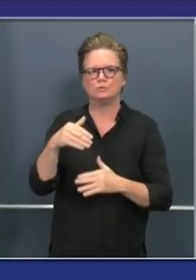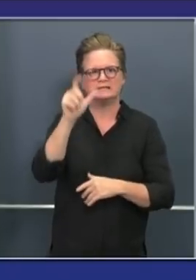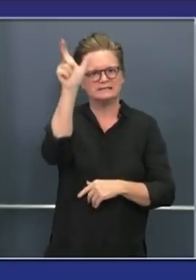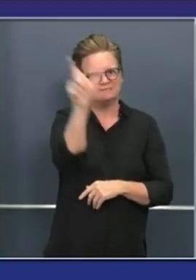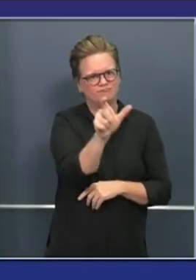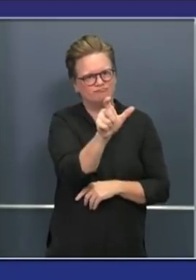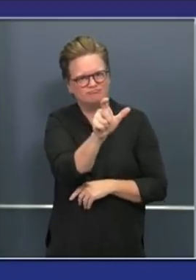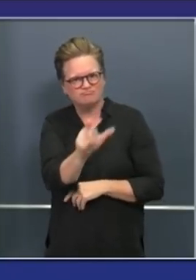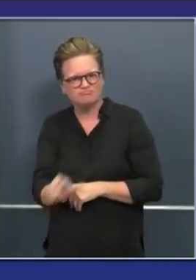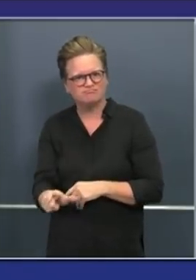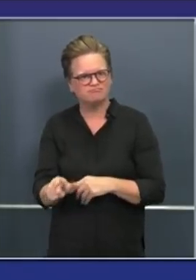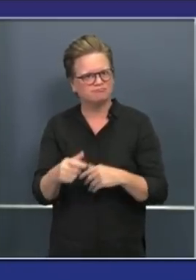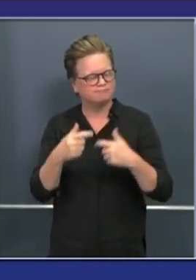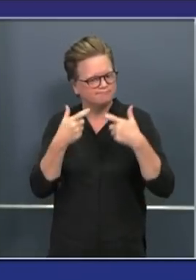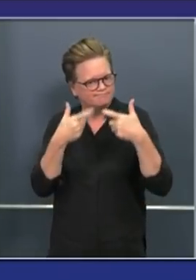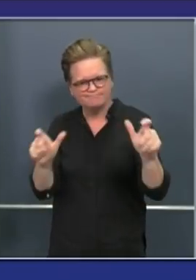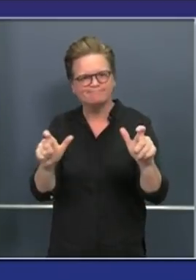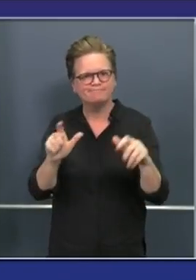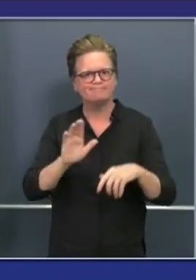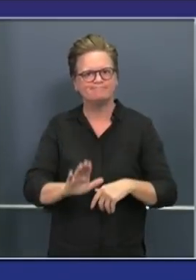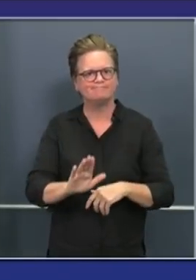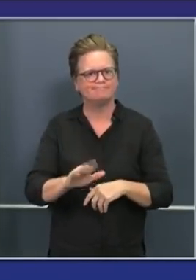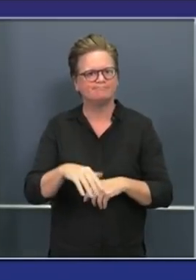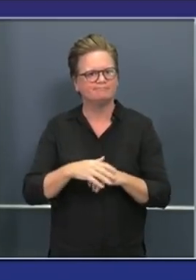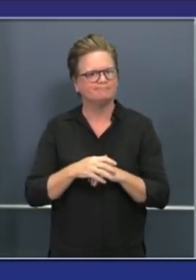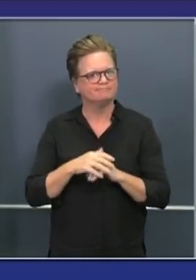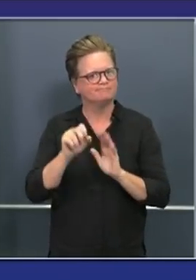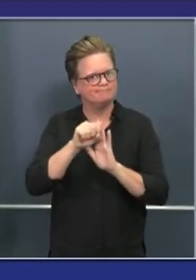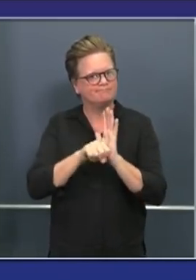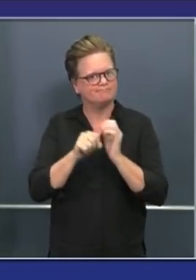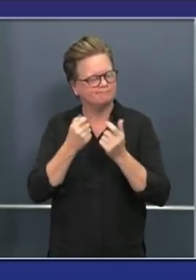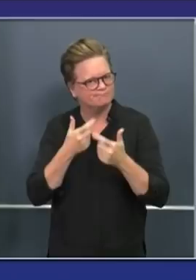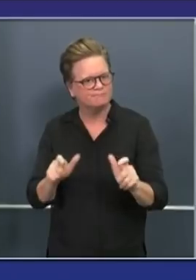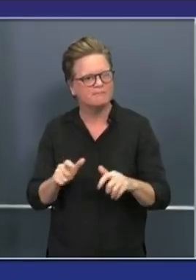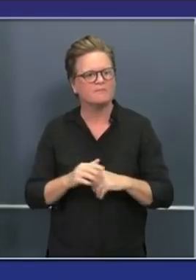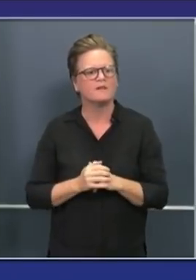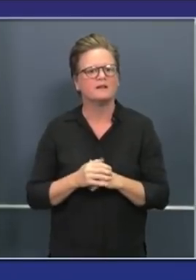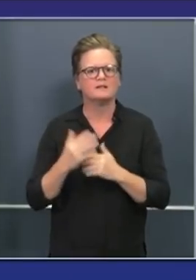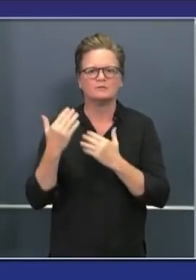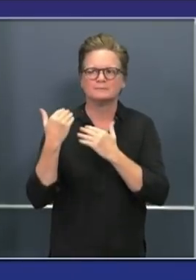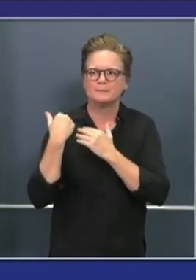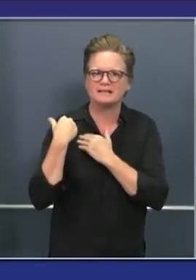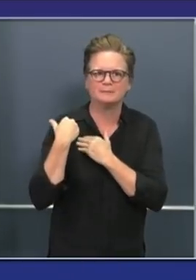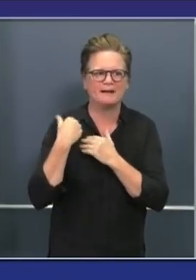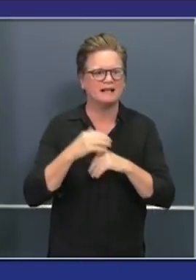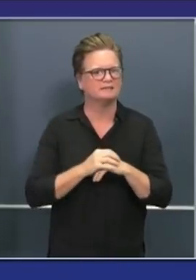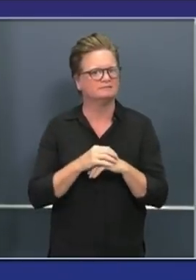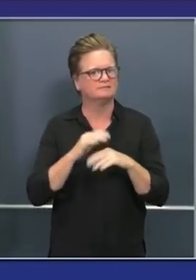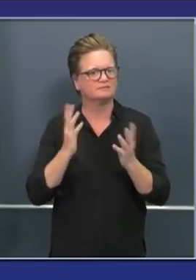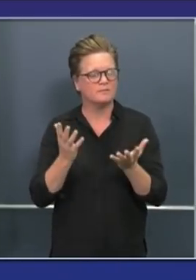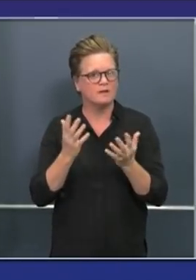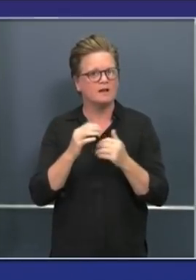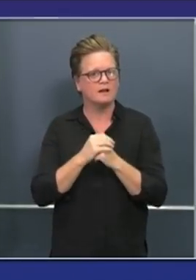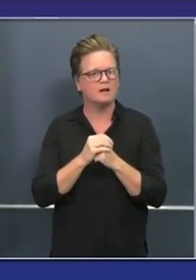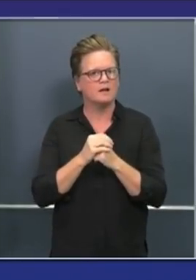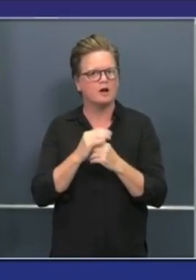GIVES YOU A SENSE OF THE MAGNITUDE OF THE STATE OF CALIFORNIA AND THE MAGNITUDE OF OUR RESPONSIBILITY TO APPROACH OUR RESPONSE IN A WAY THAT